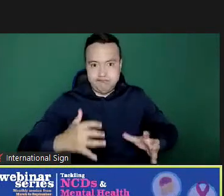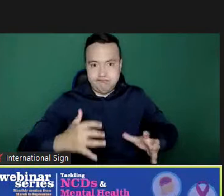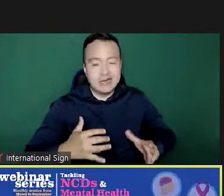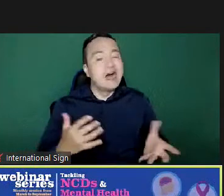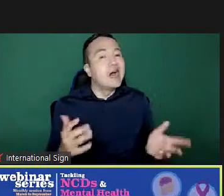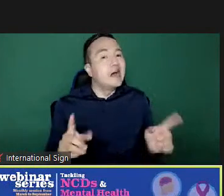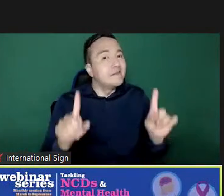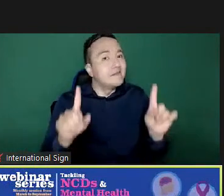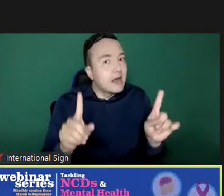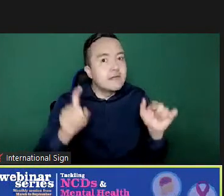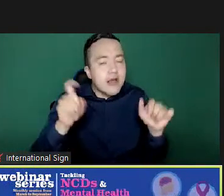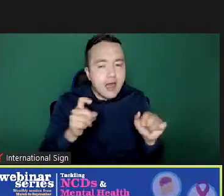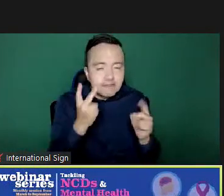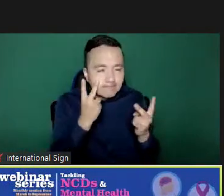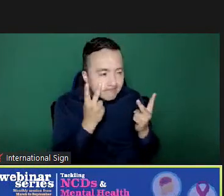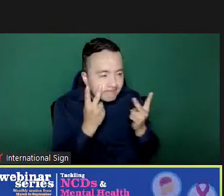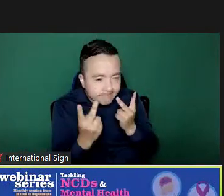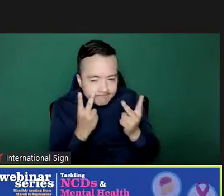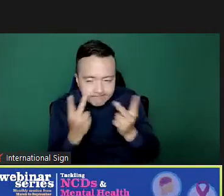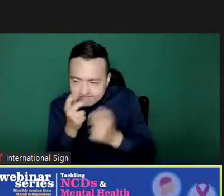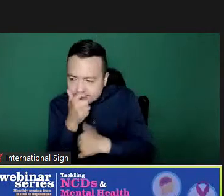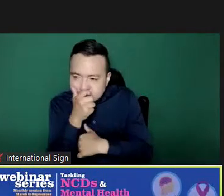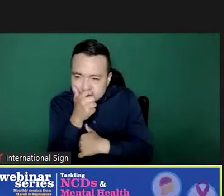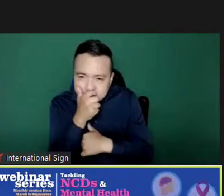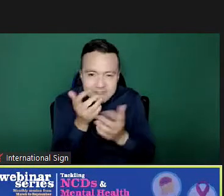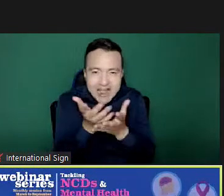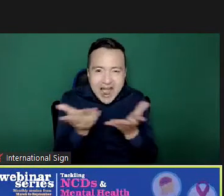I look at these pillars in terms of governance.